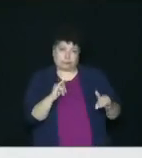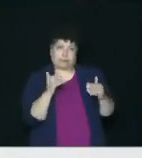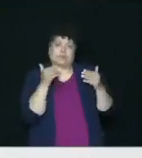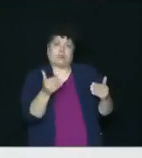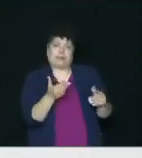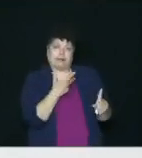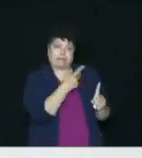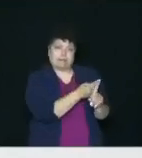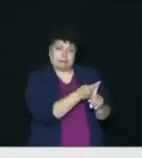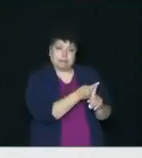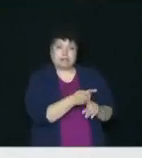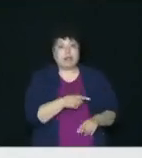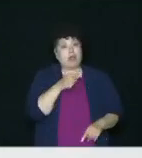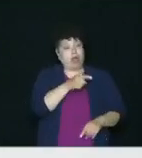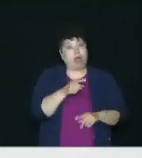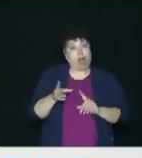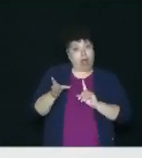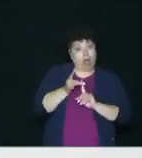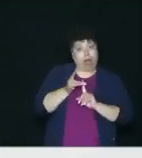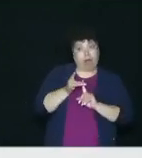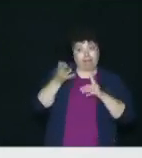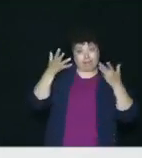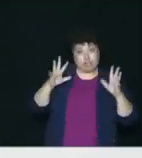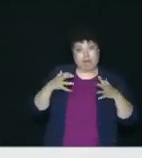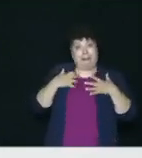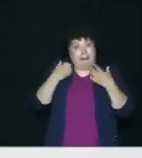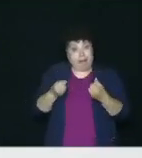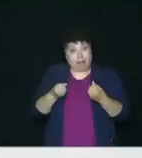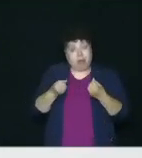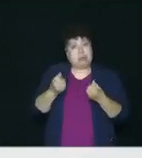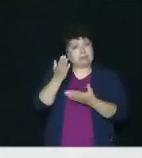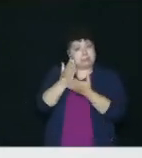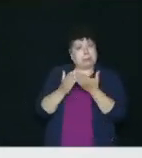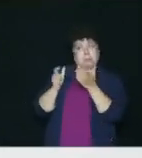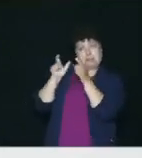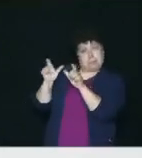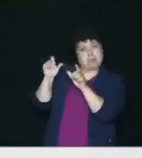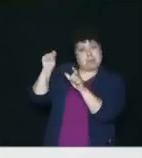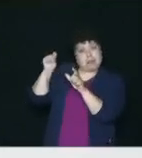EVEN IF A CHILD HAS BEEN PREVIOUSLY INFECTED WITH COVID-19, VACCINATIONS ARE STILL